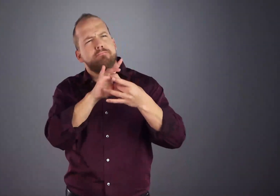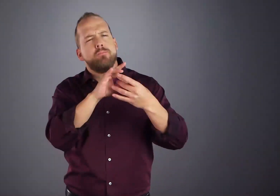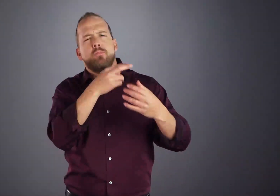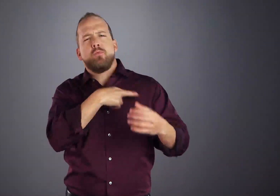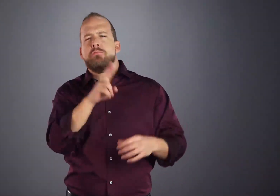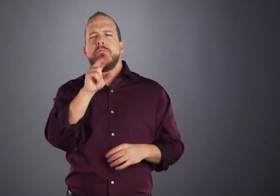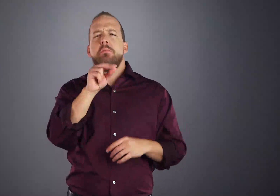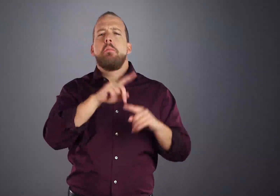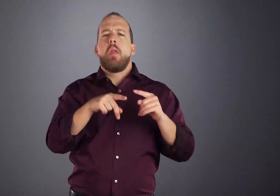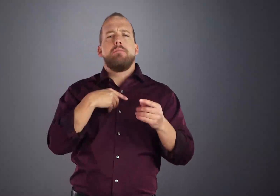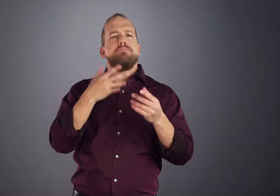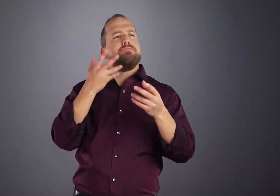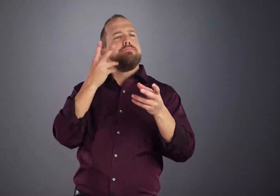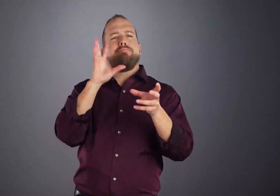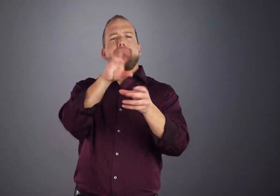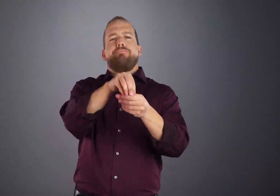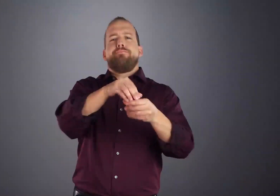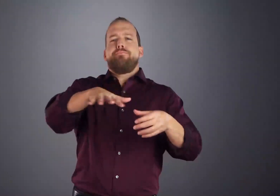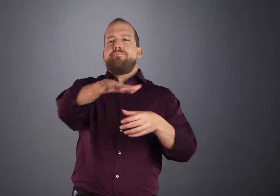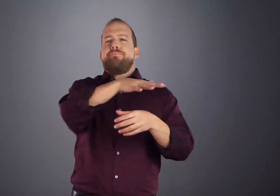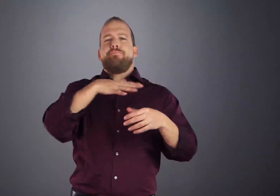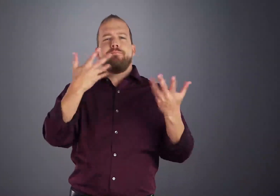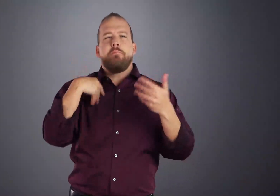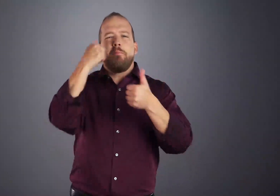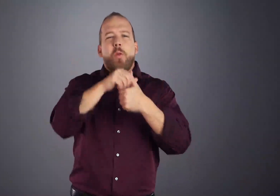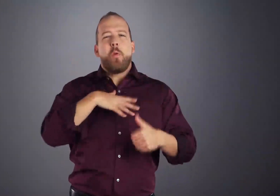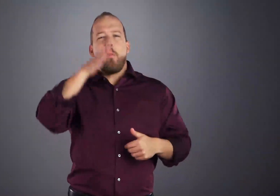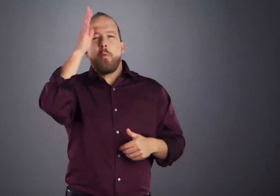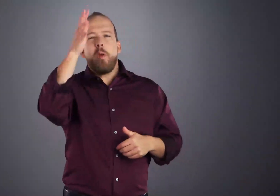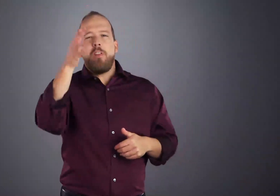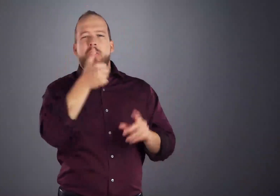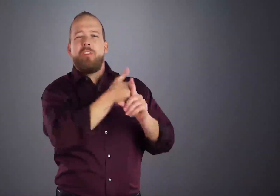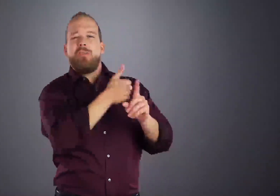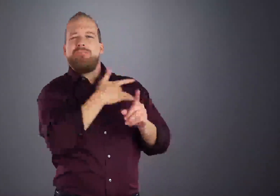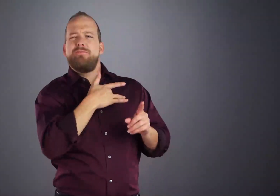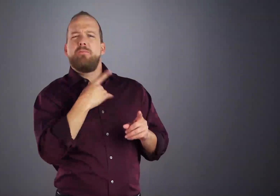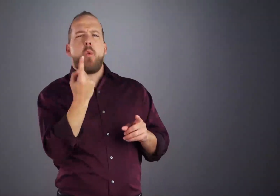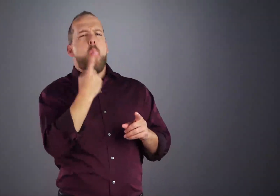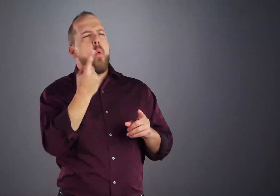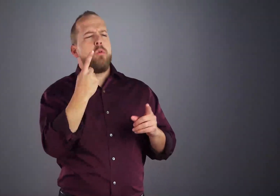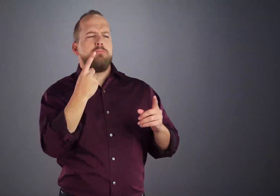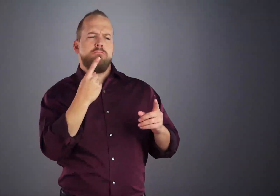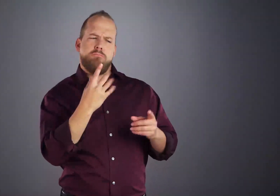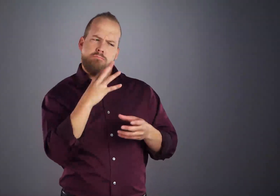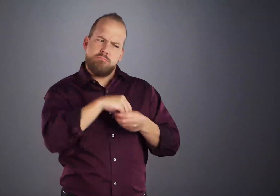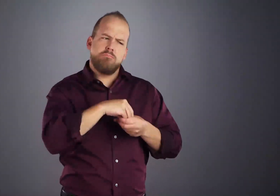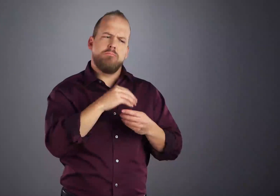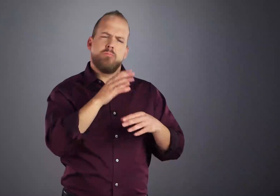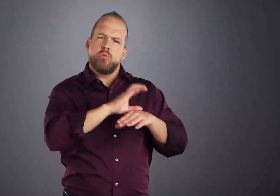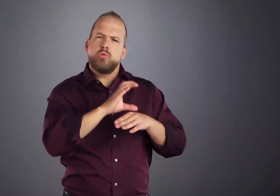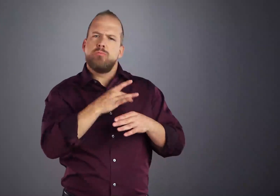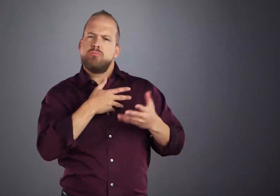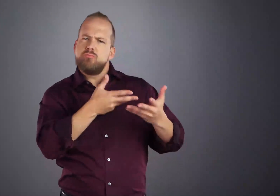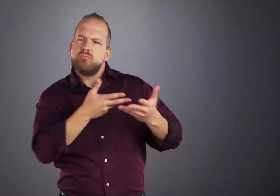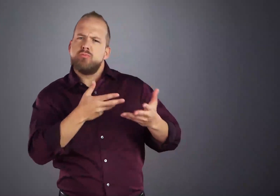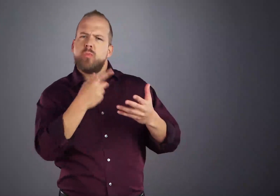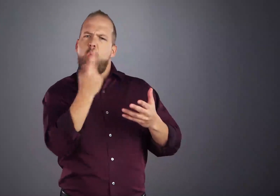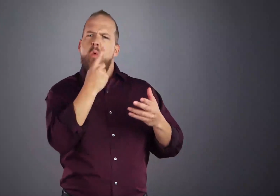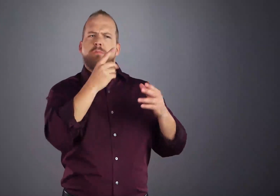there was that proffered temperance pledge I never signed; my grandfather’s good natured contempt of some church folk